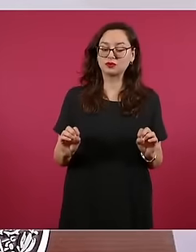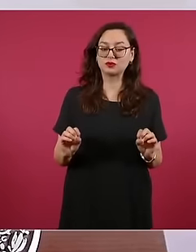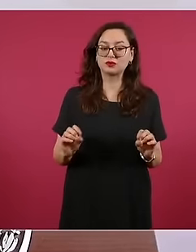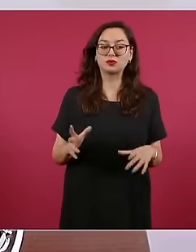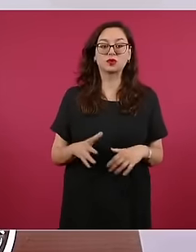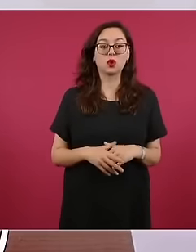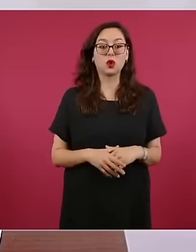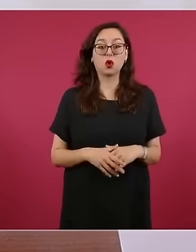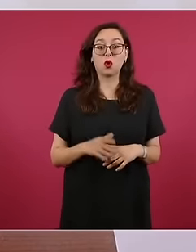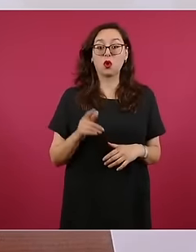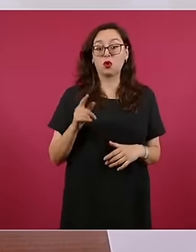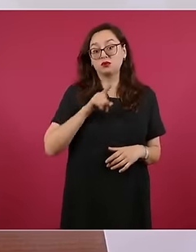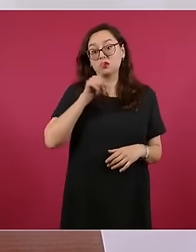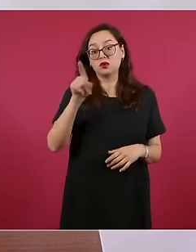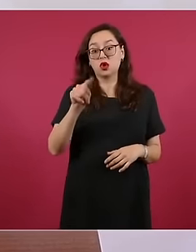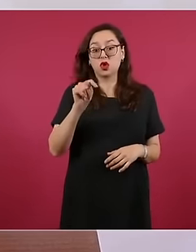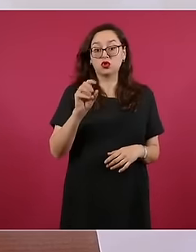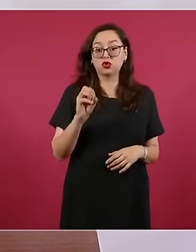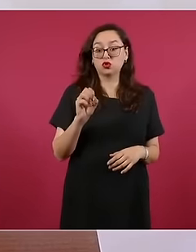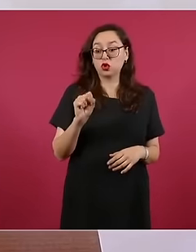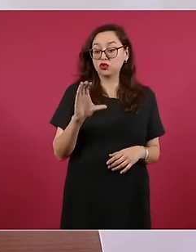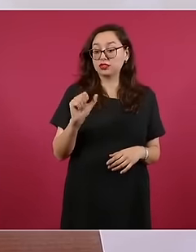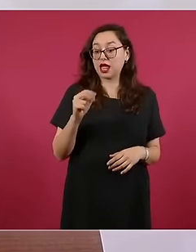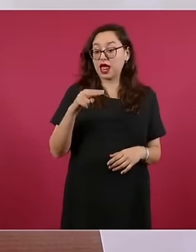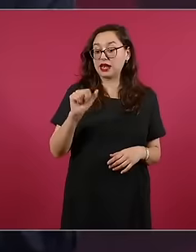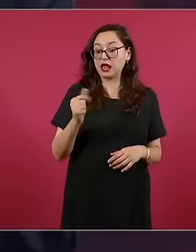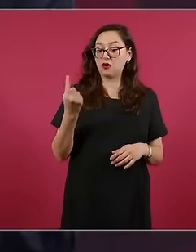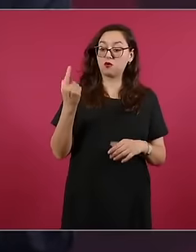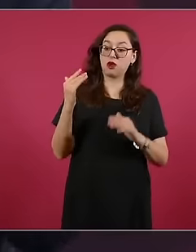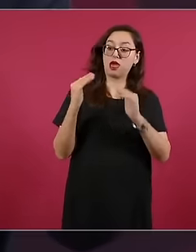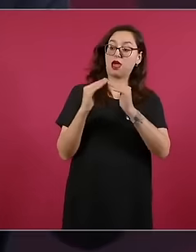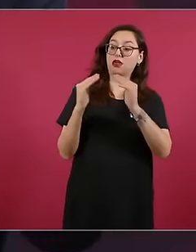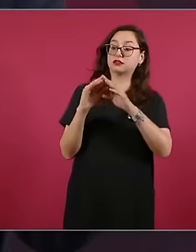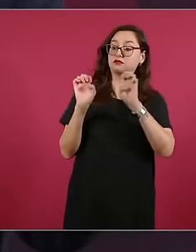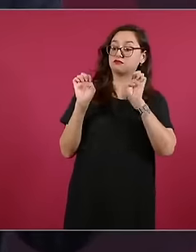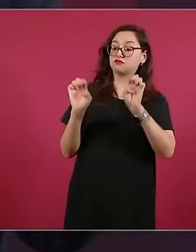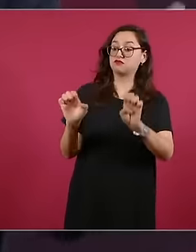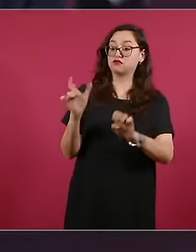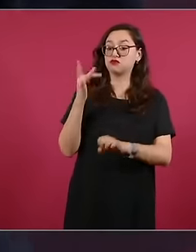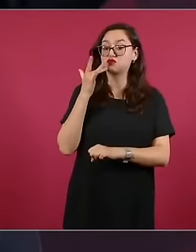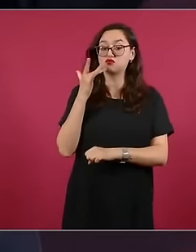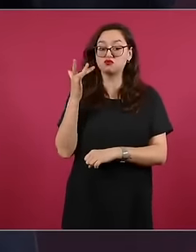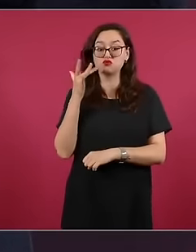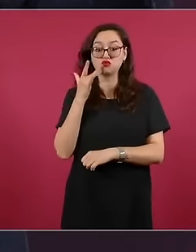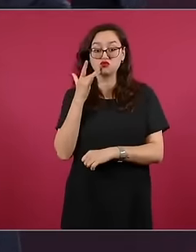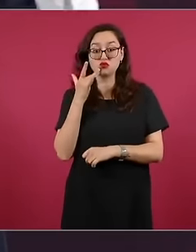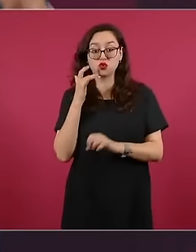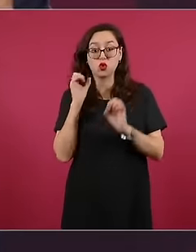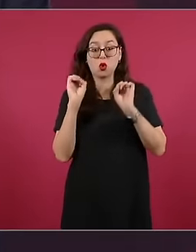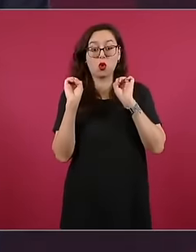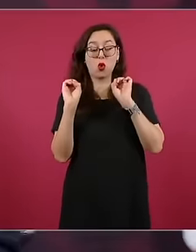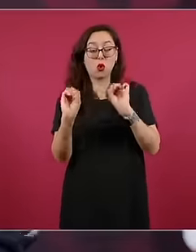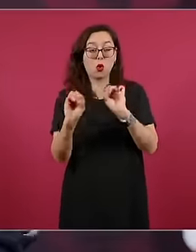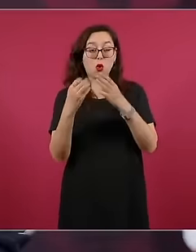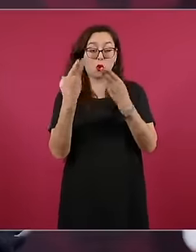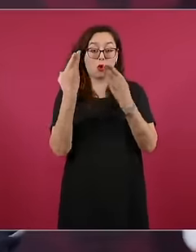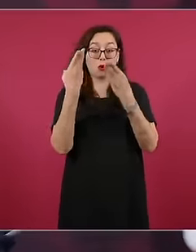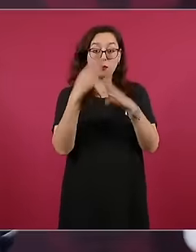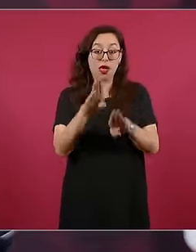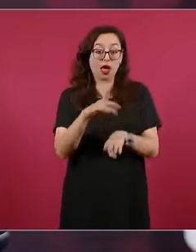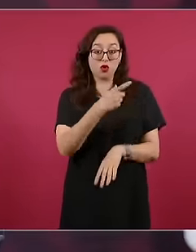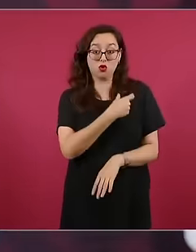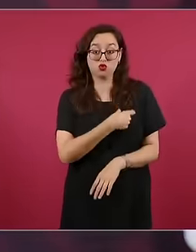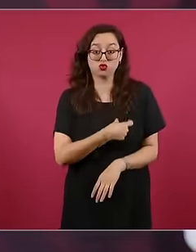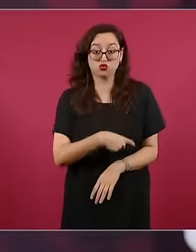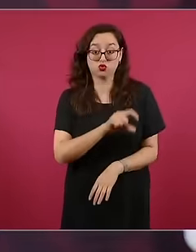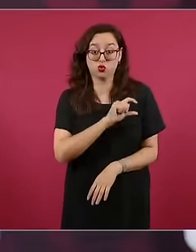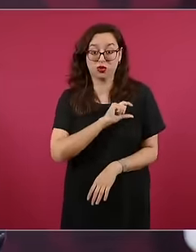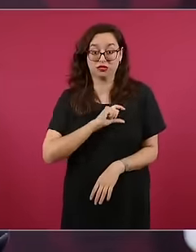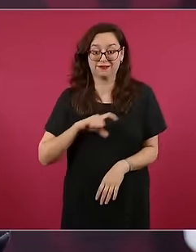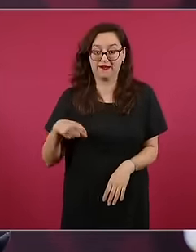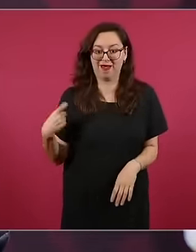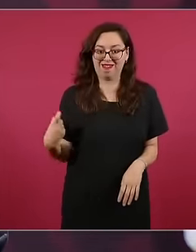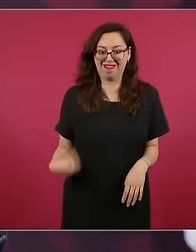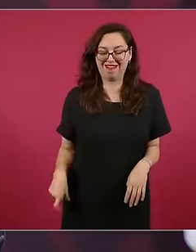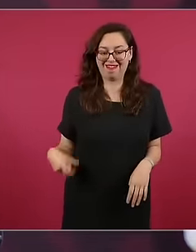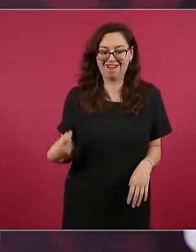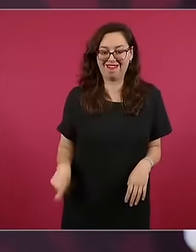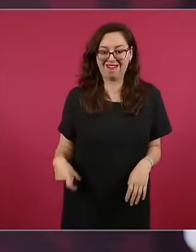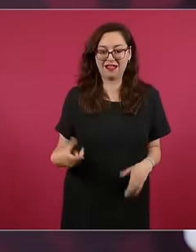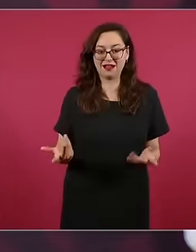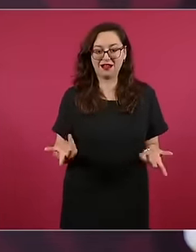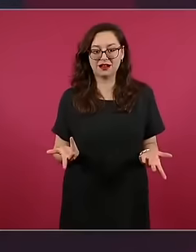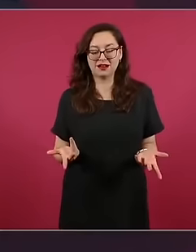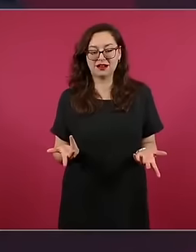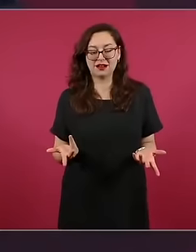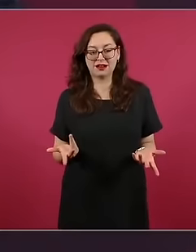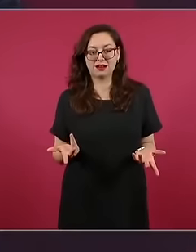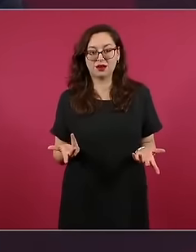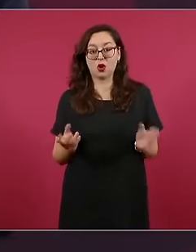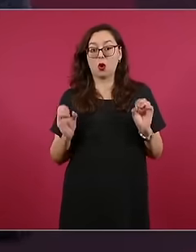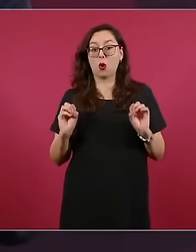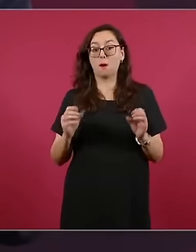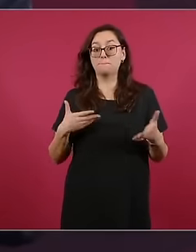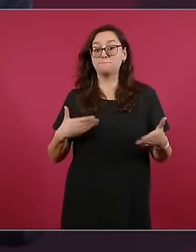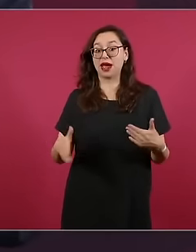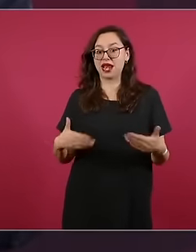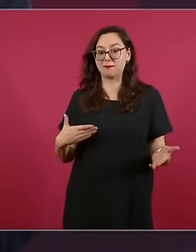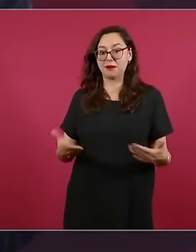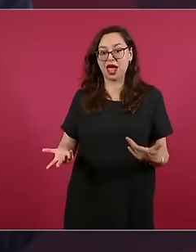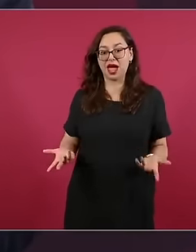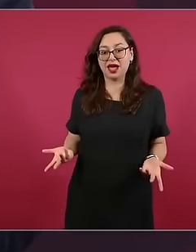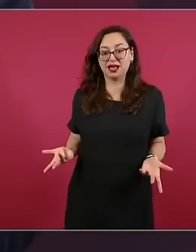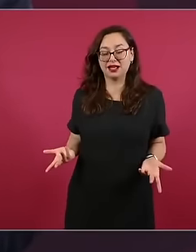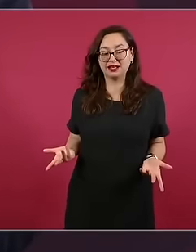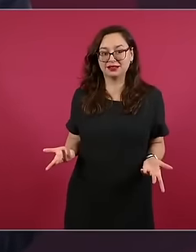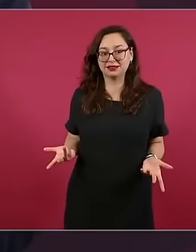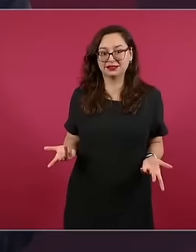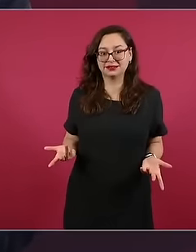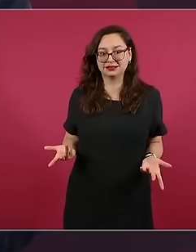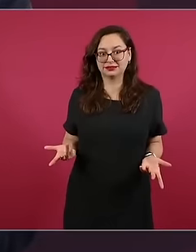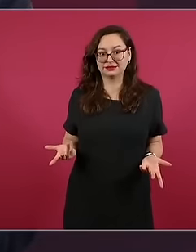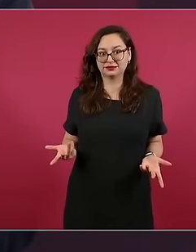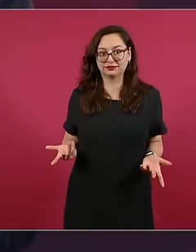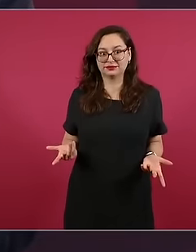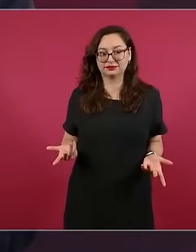Tuscany or an account in Switzerland or money in Panama